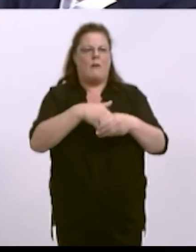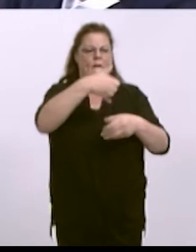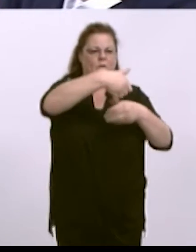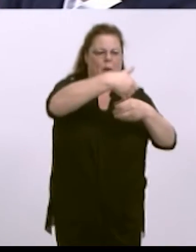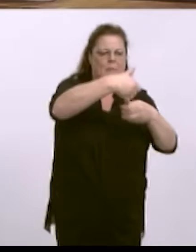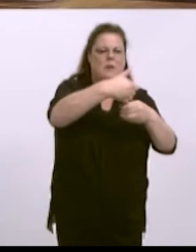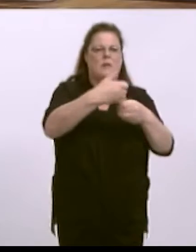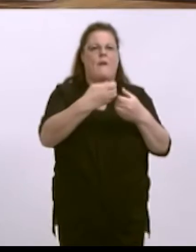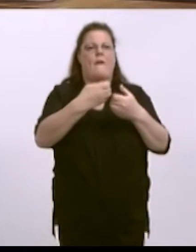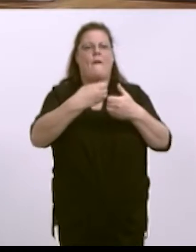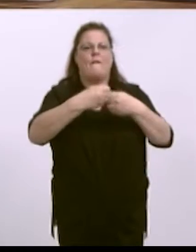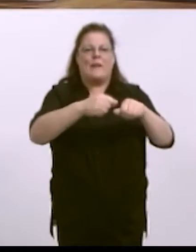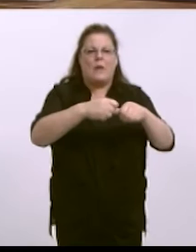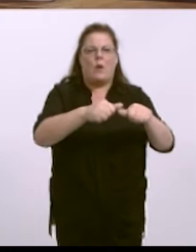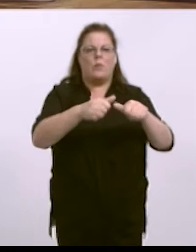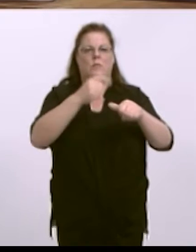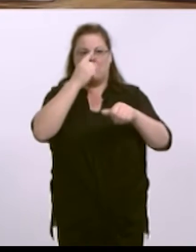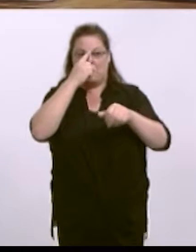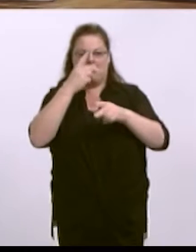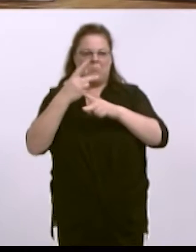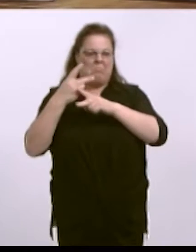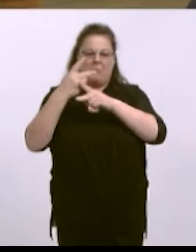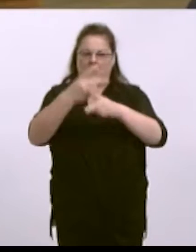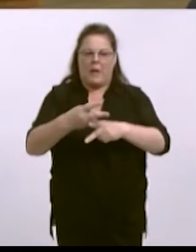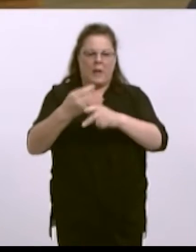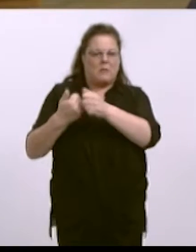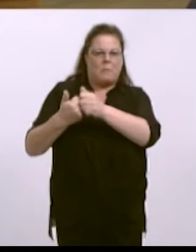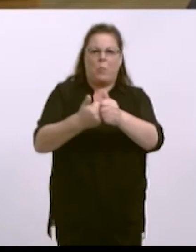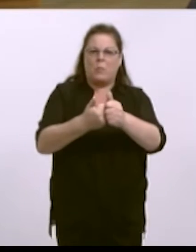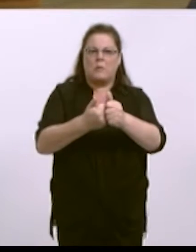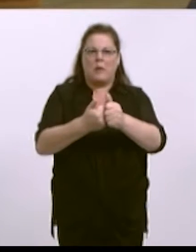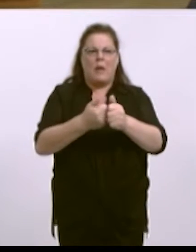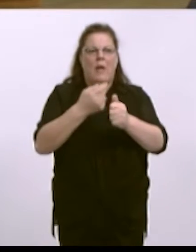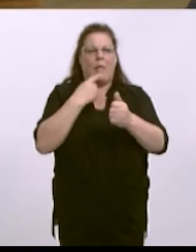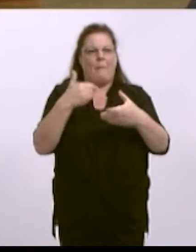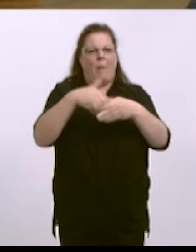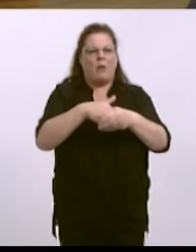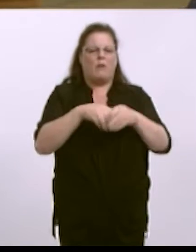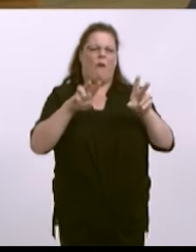and they help and support GPs as part of a GP-led multiprofessional approach. When we